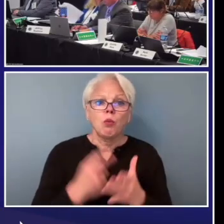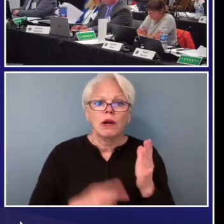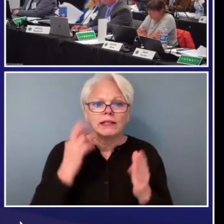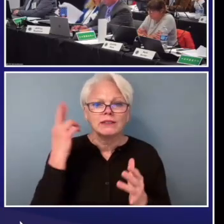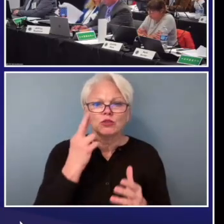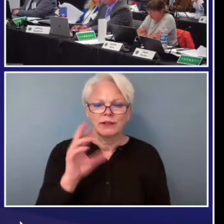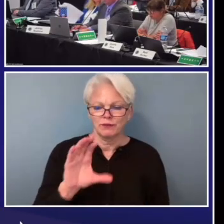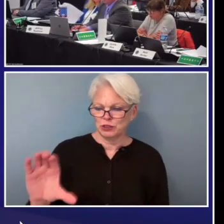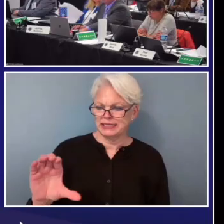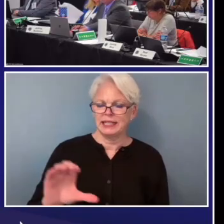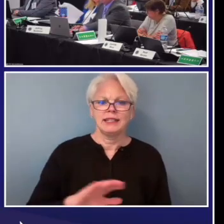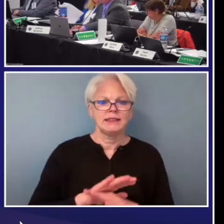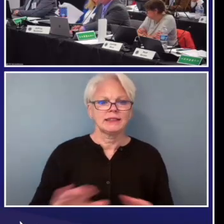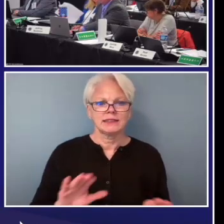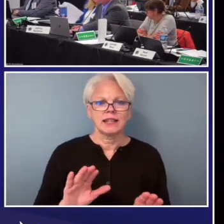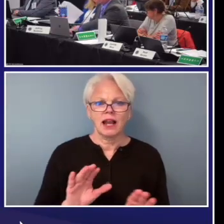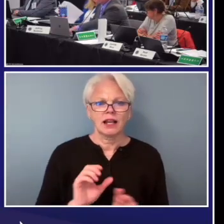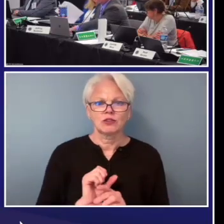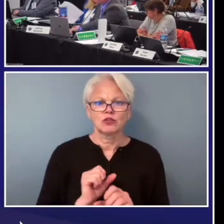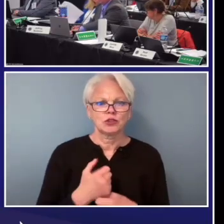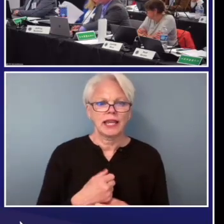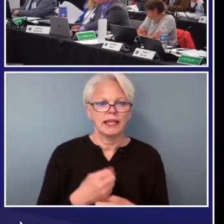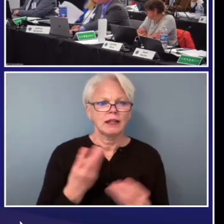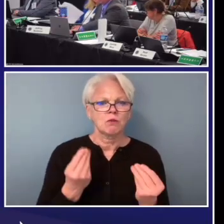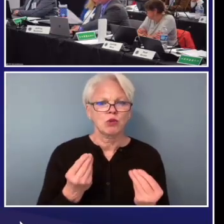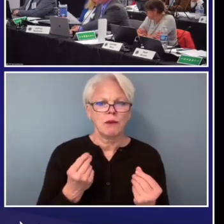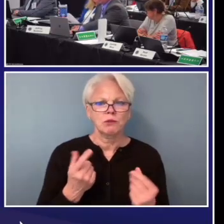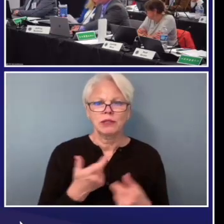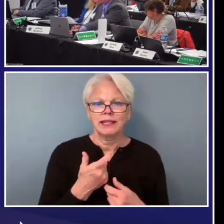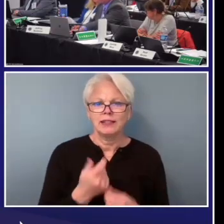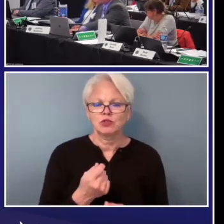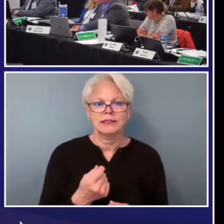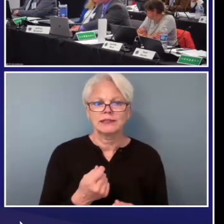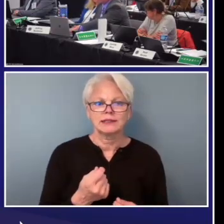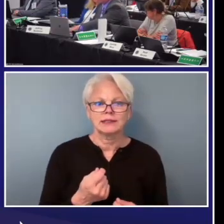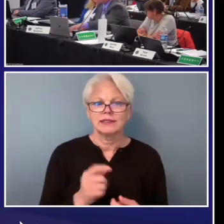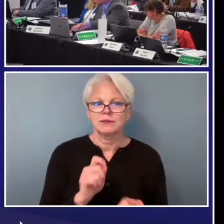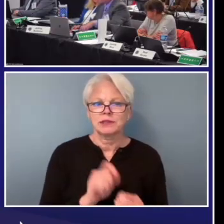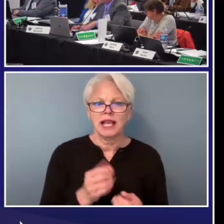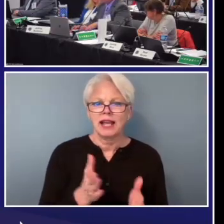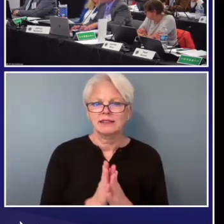Does not create a property interest? It's very specifically, I'm asking about the property, the reference to property.